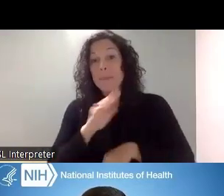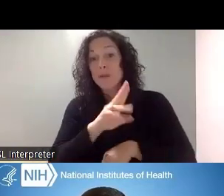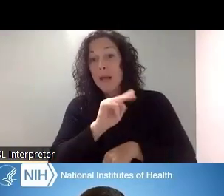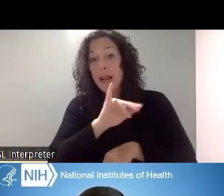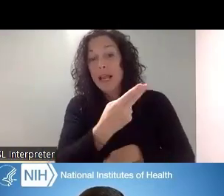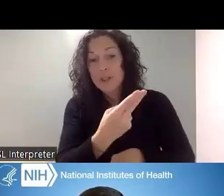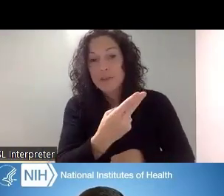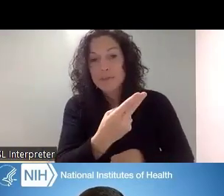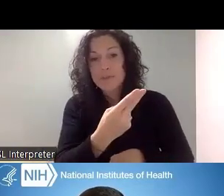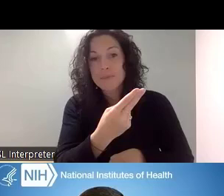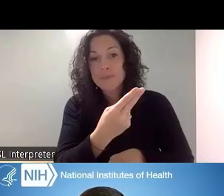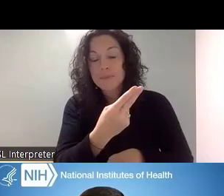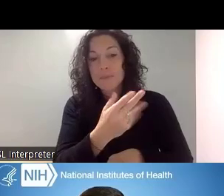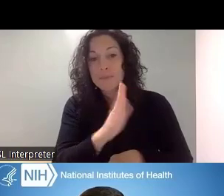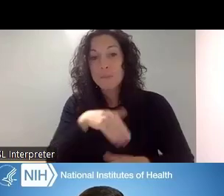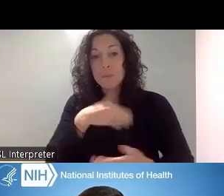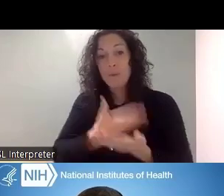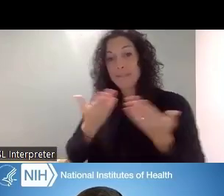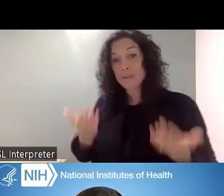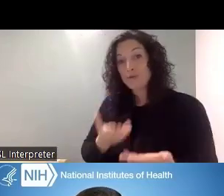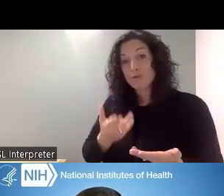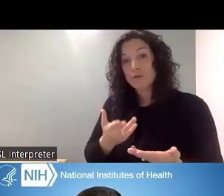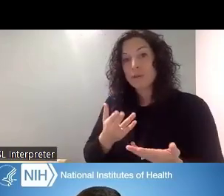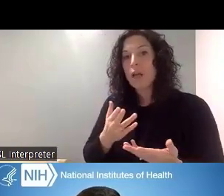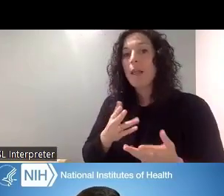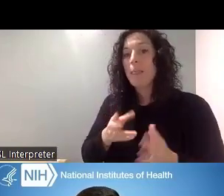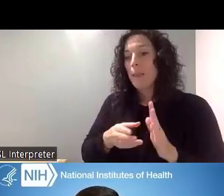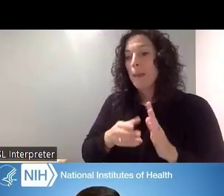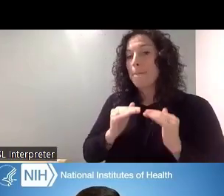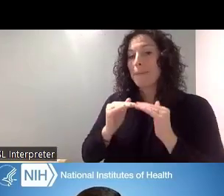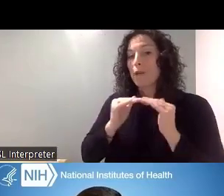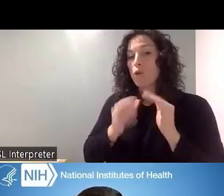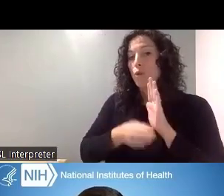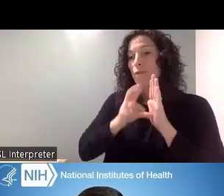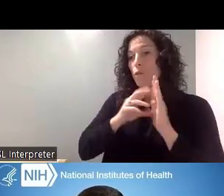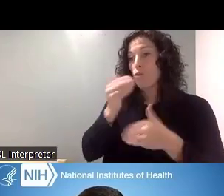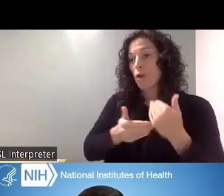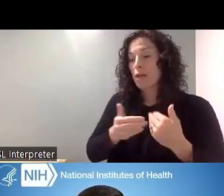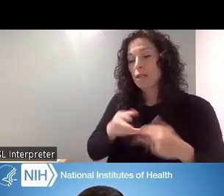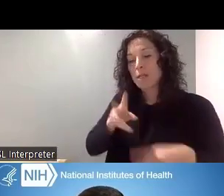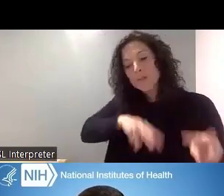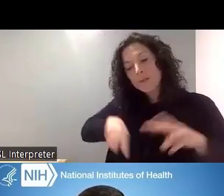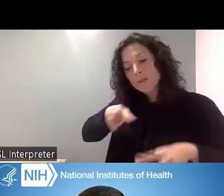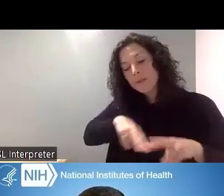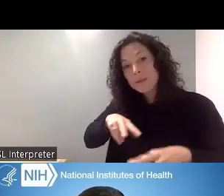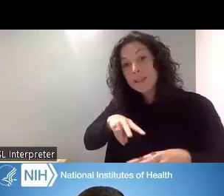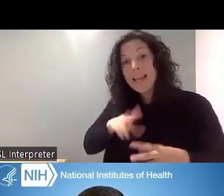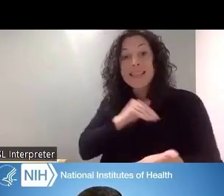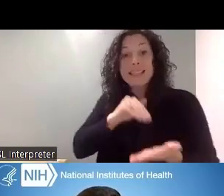it's going to go through the NIH peer review process, and that's either going to be at our Center for Scientific Review.